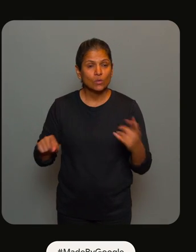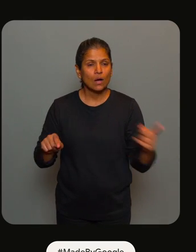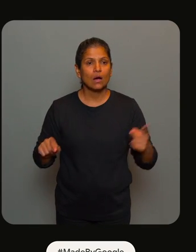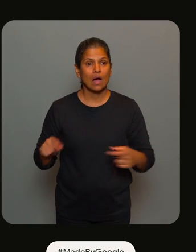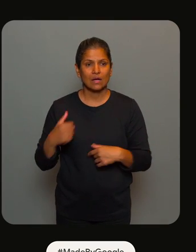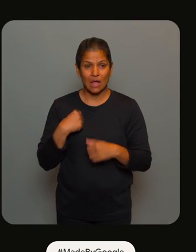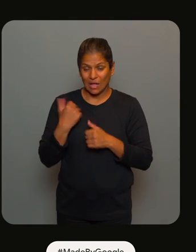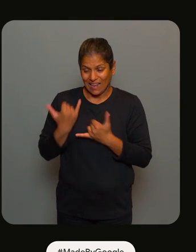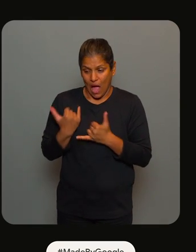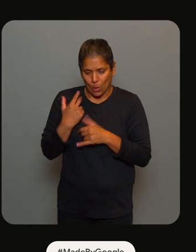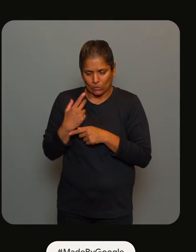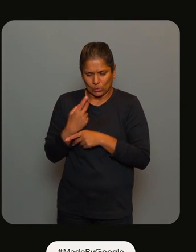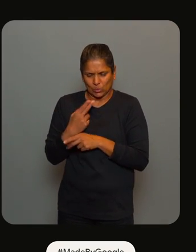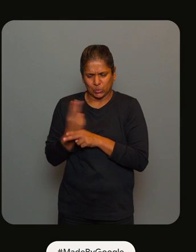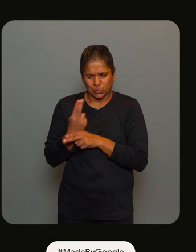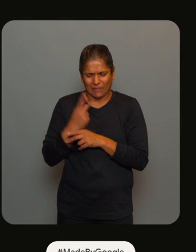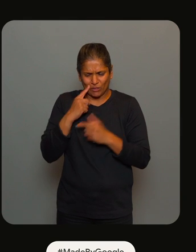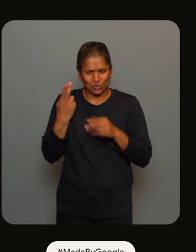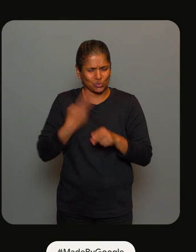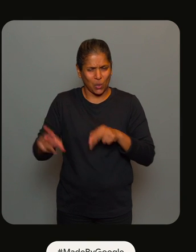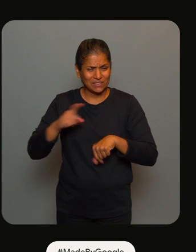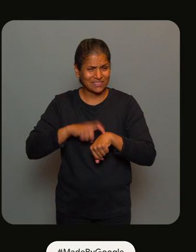So the design team works closely with Google engineers to create